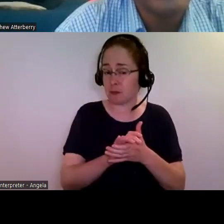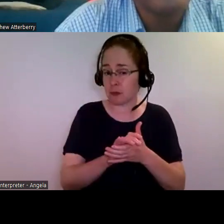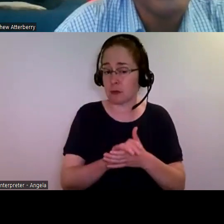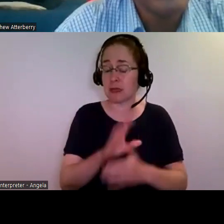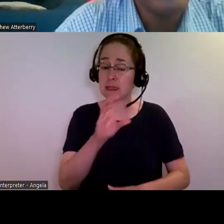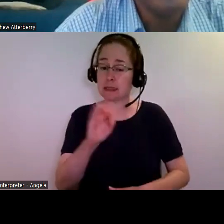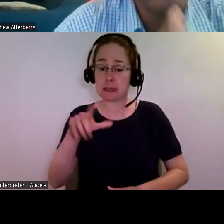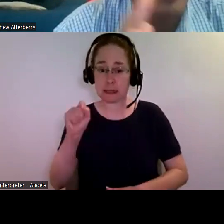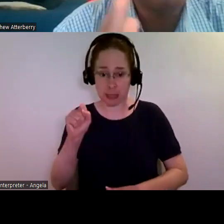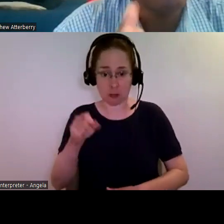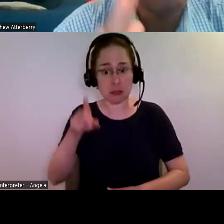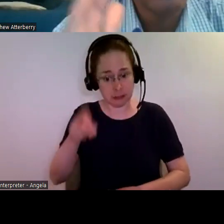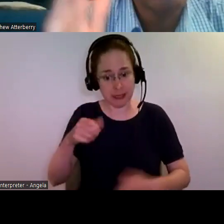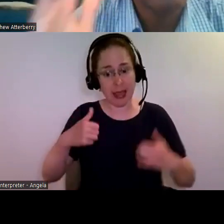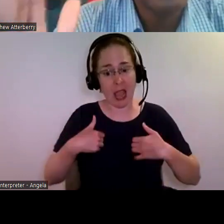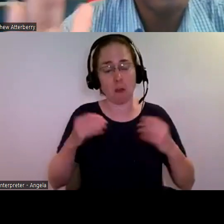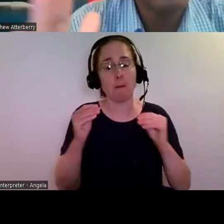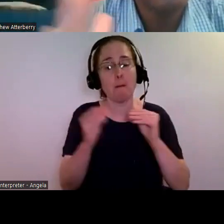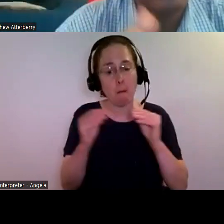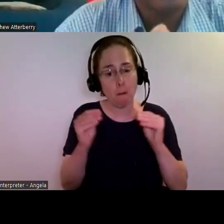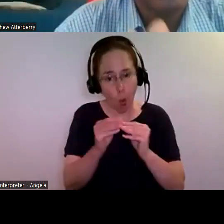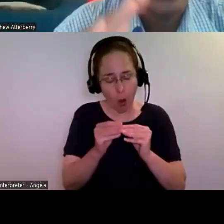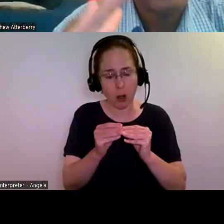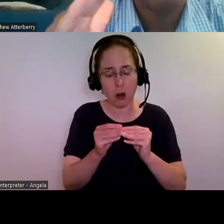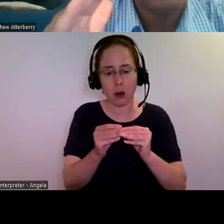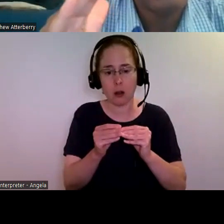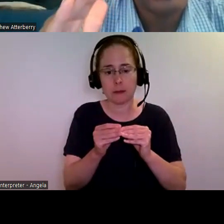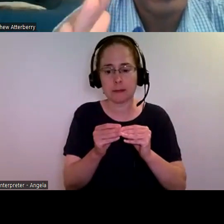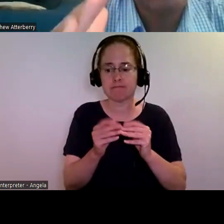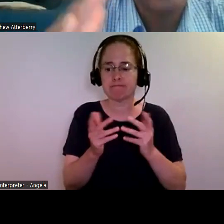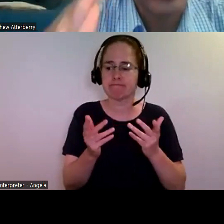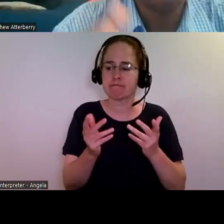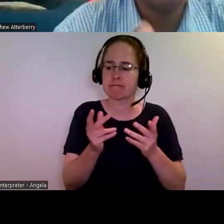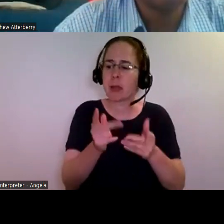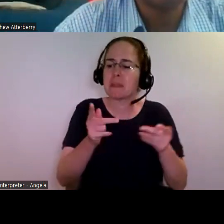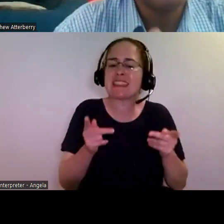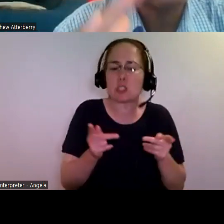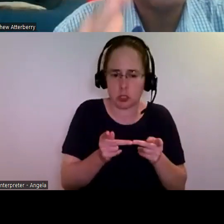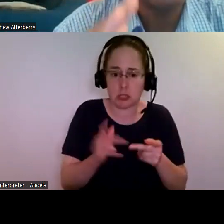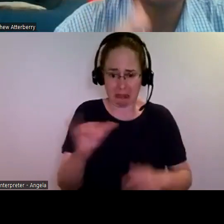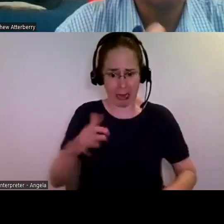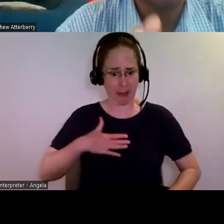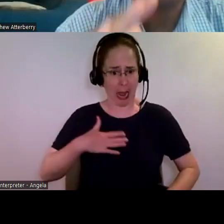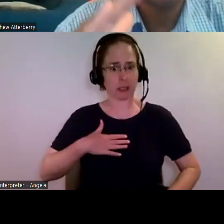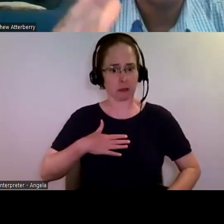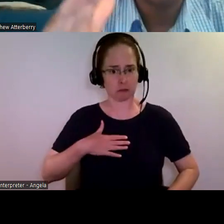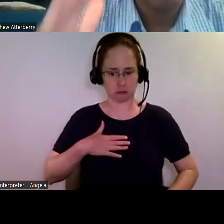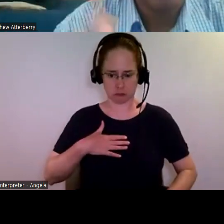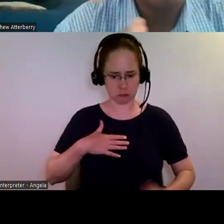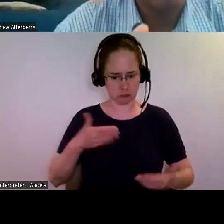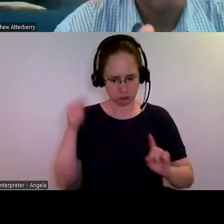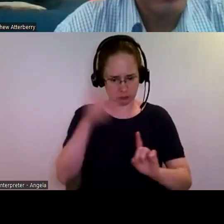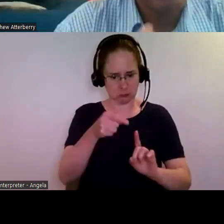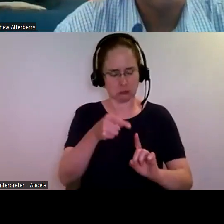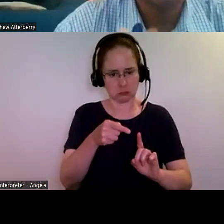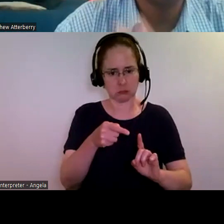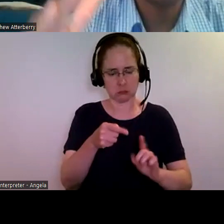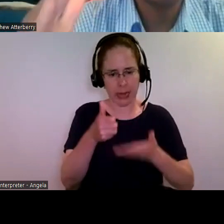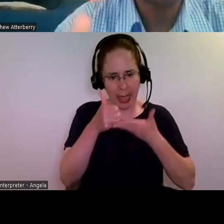Living need to have more positions like what I do that is geared toward helping students with